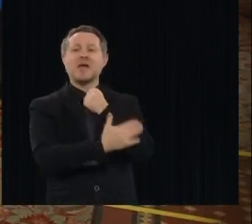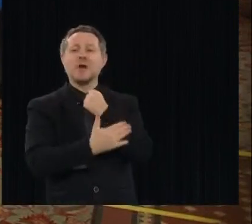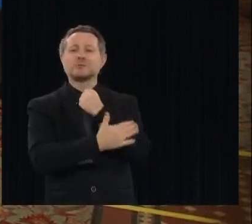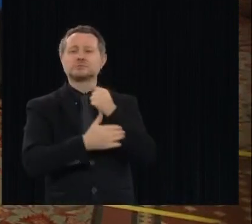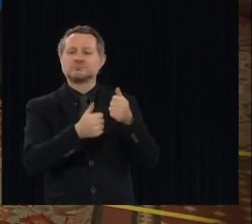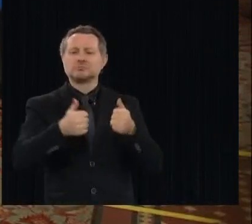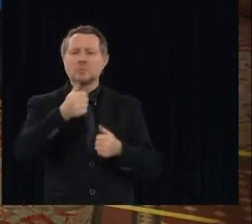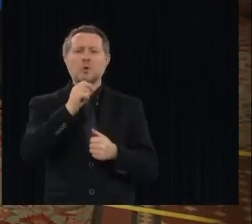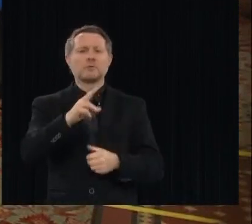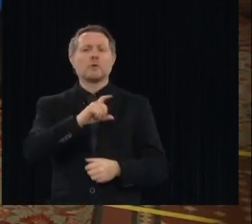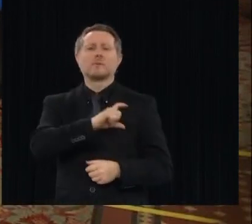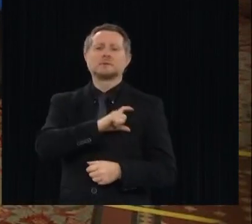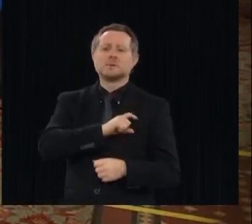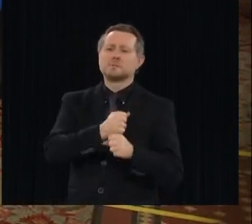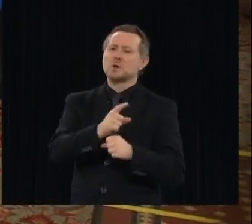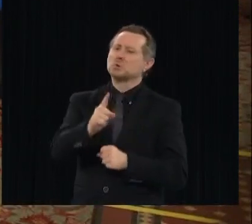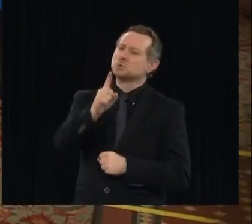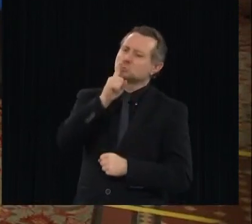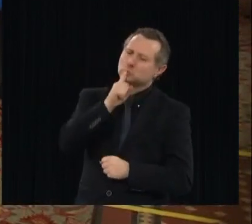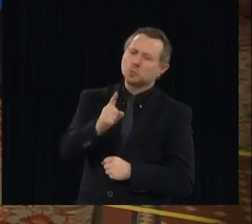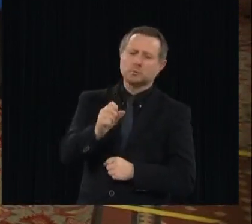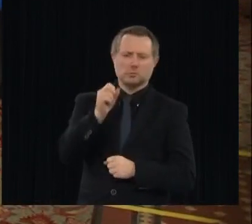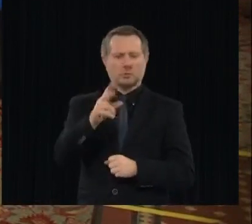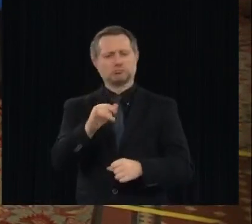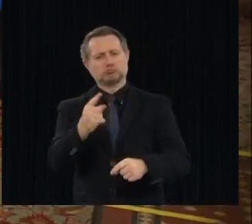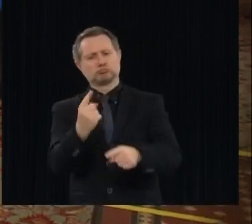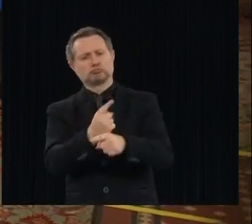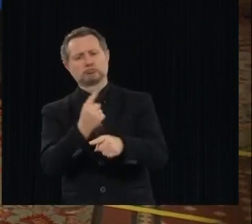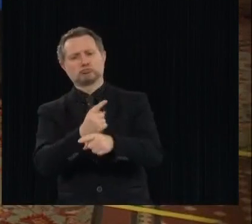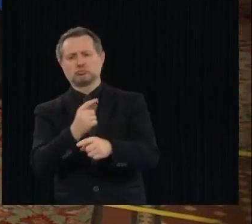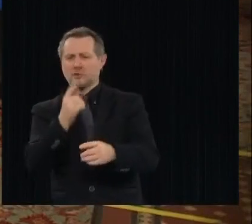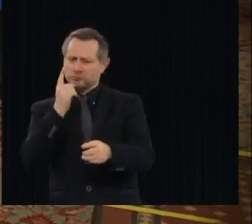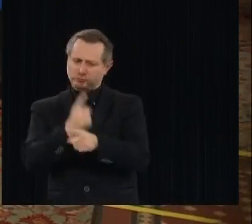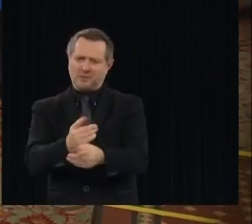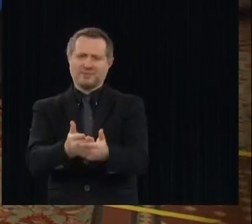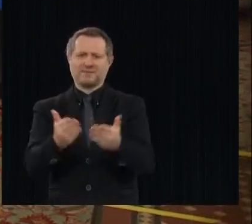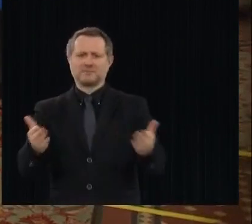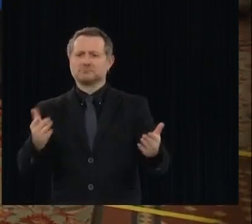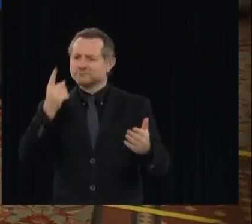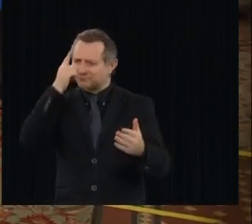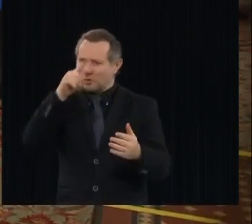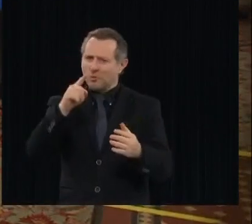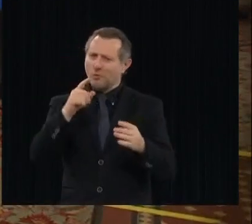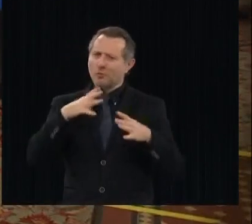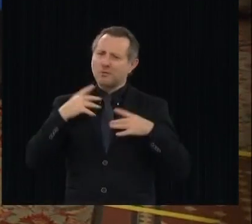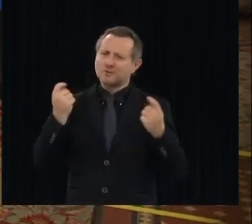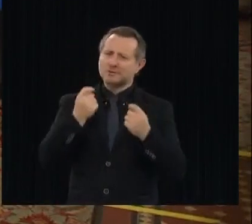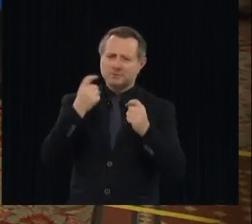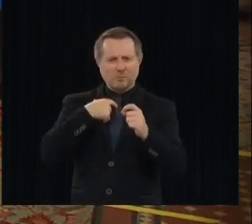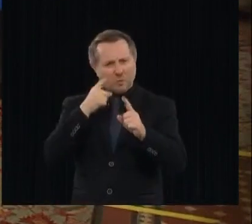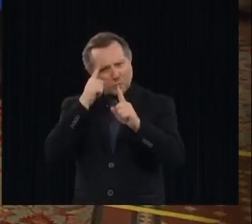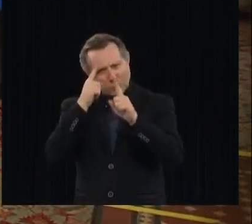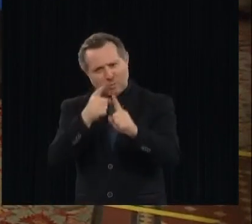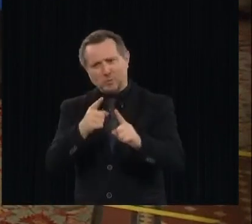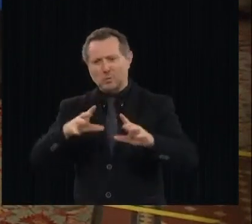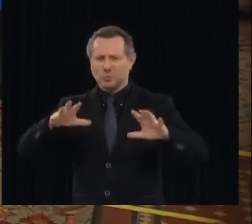THE HEALTH DEPARTMENT MAYBE